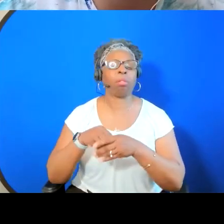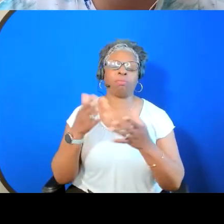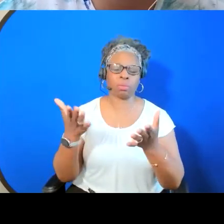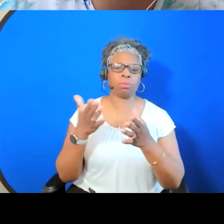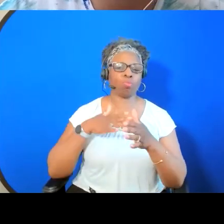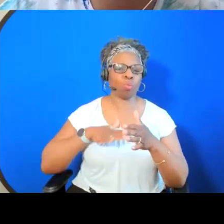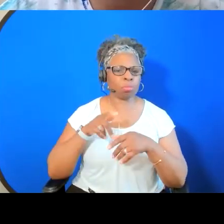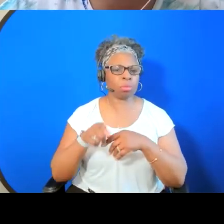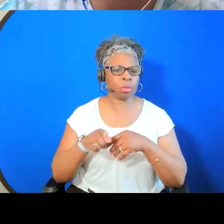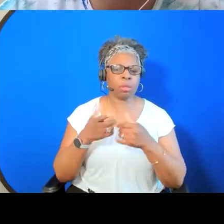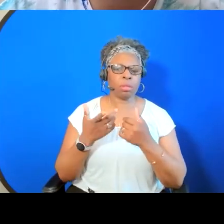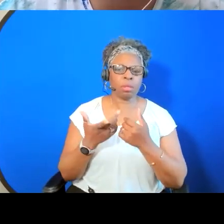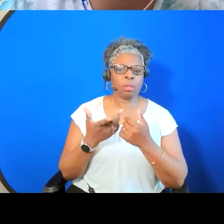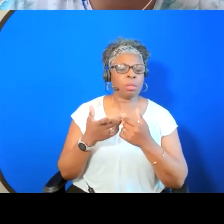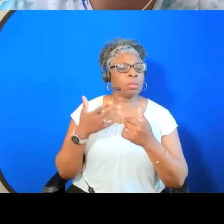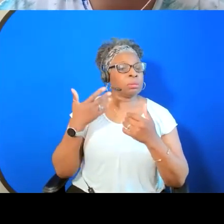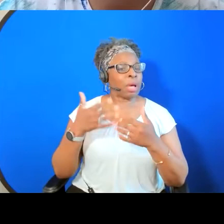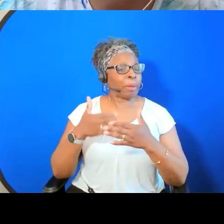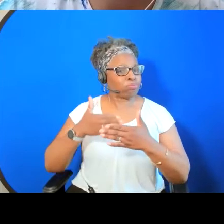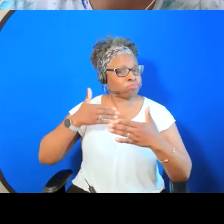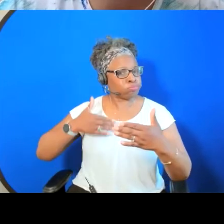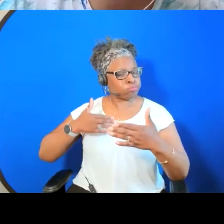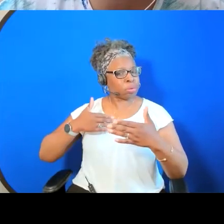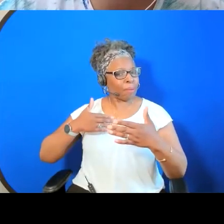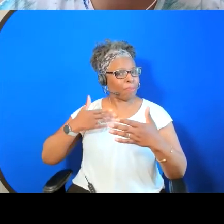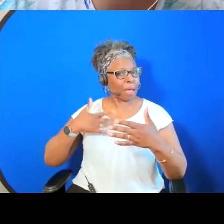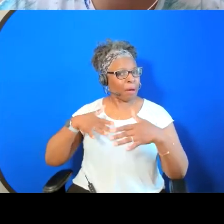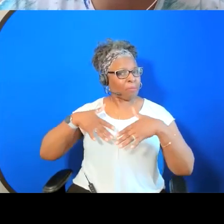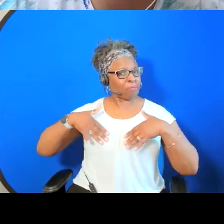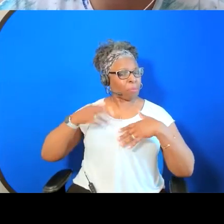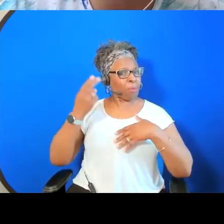from working on strictly art projects, because I was setting up the organisation,